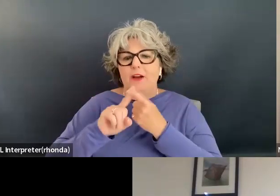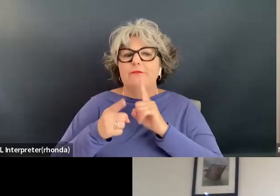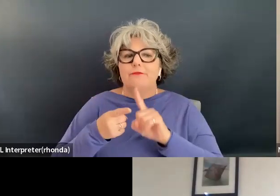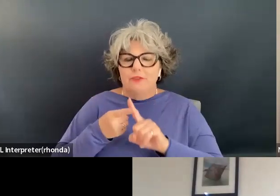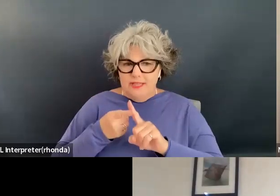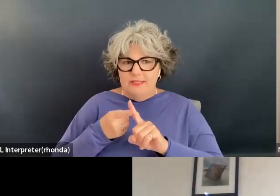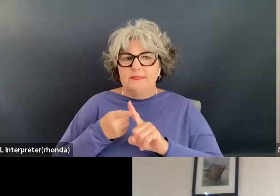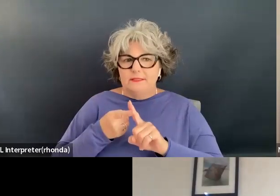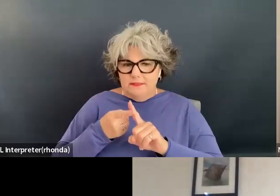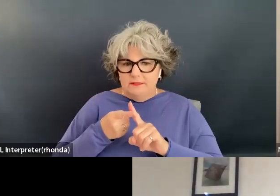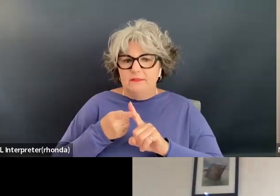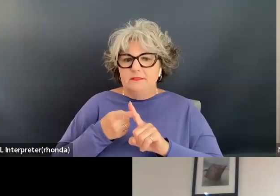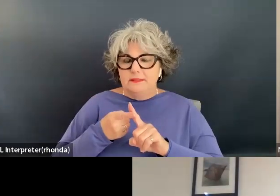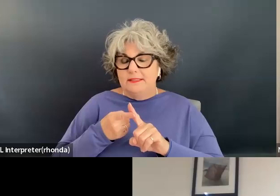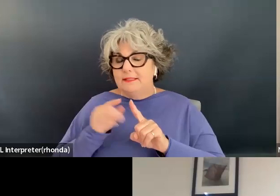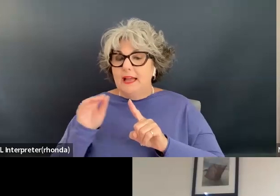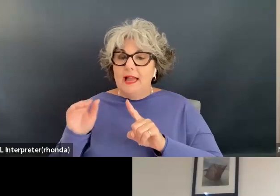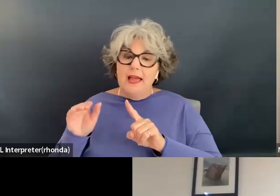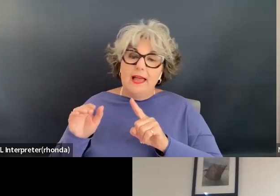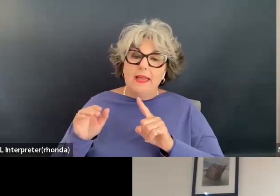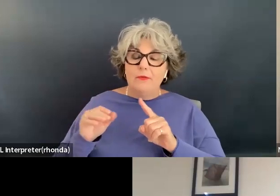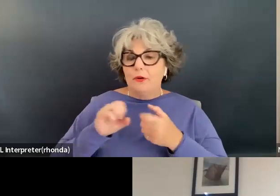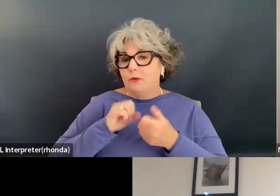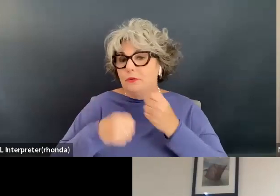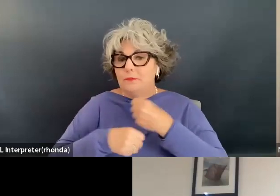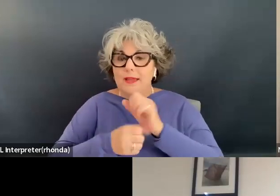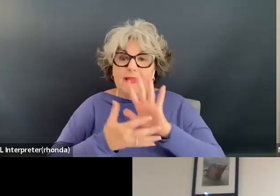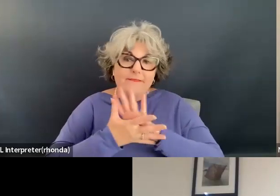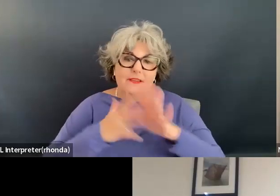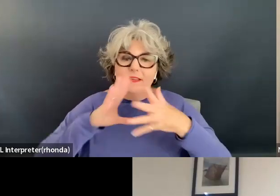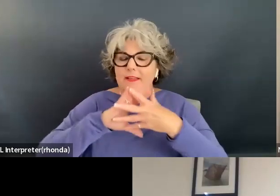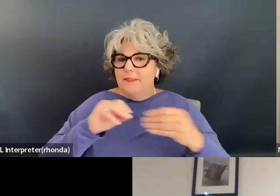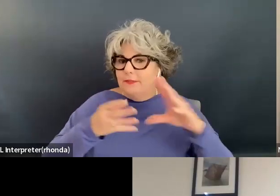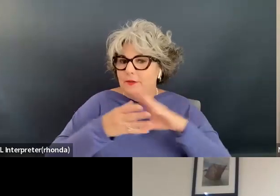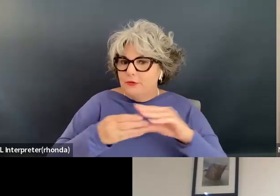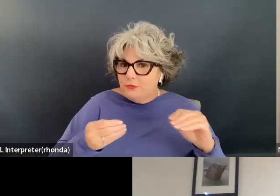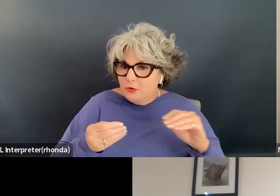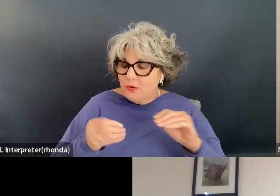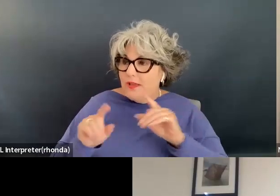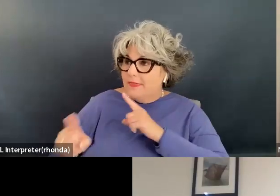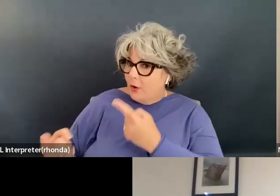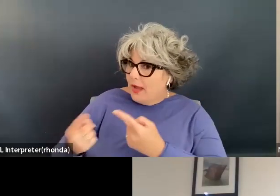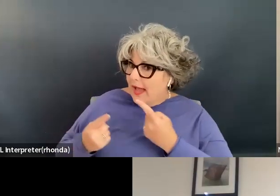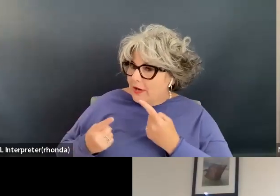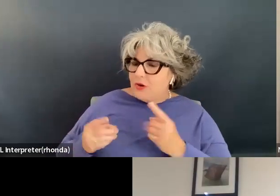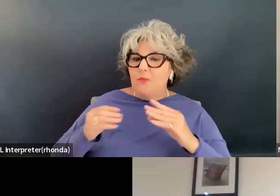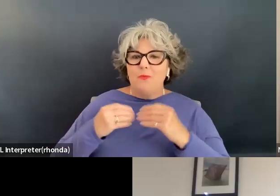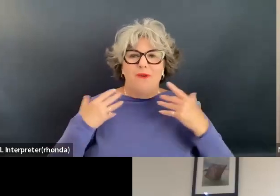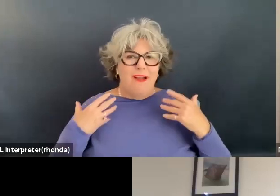with saying that, "Okay, we're gonna make this film. This is the story, how do you feel?" And then he saw their reaction, and he gained more confident now,